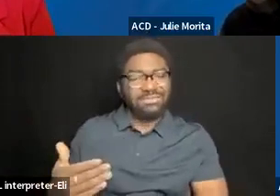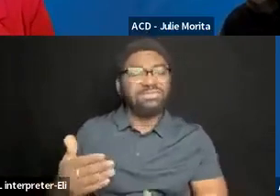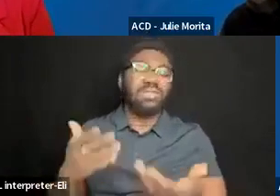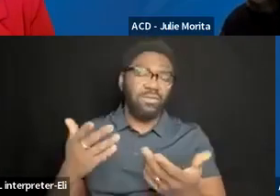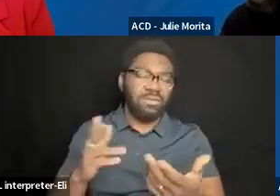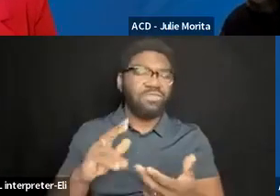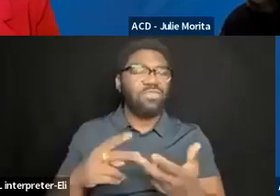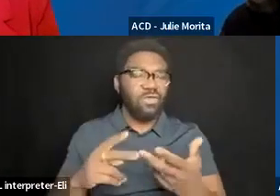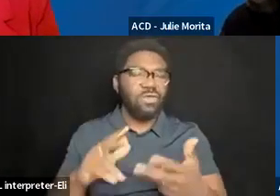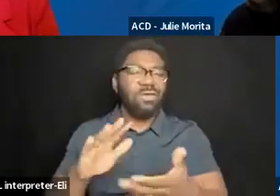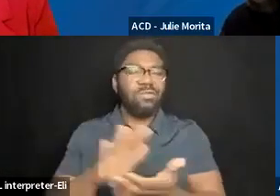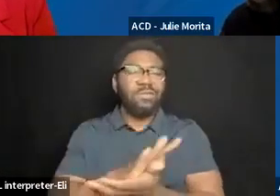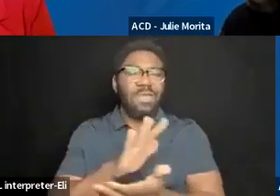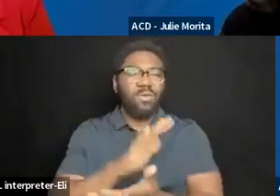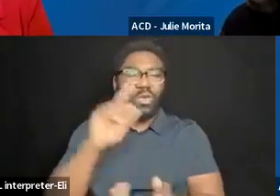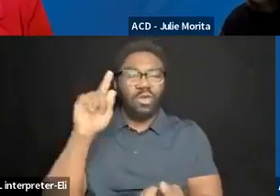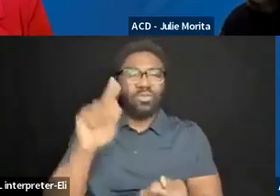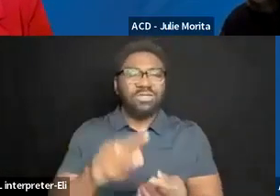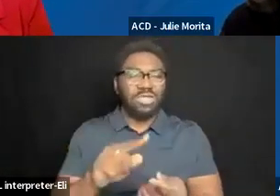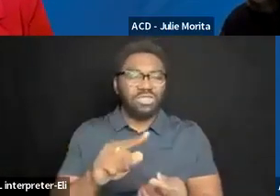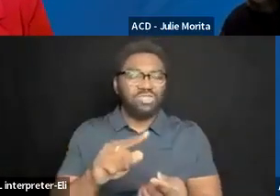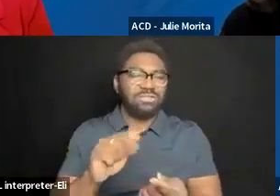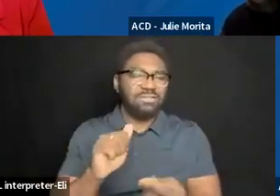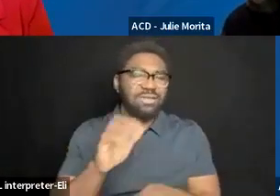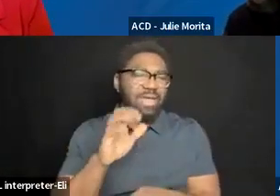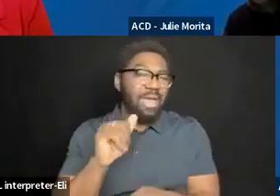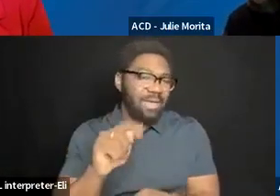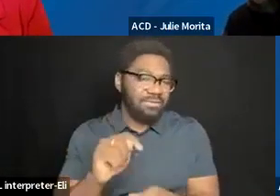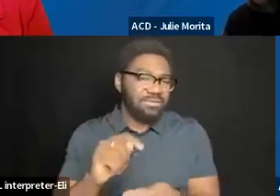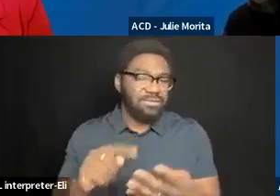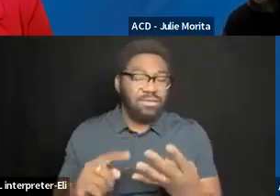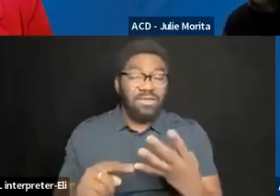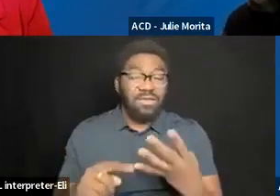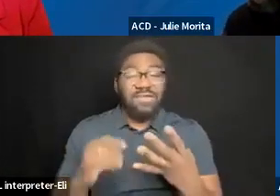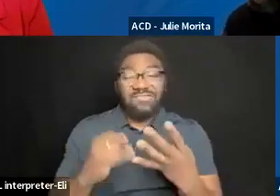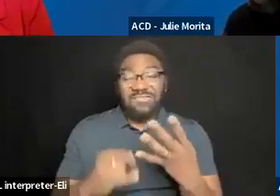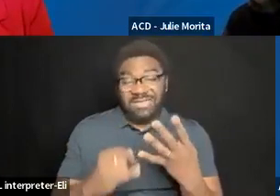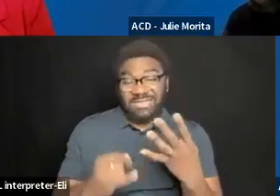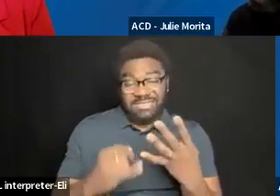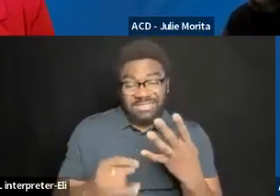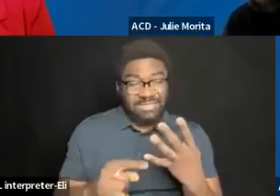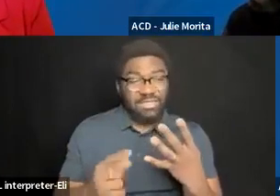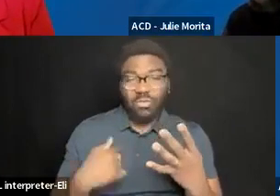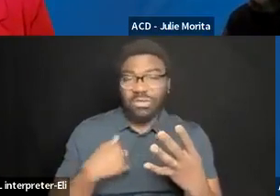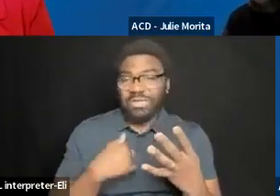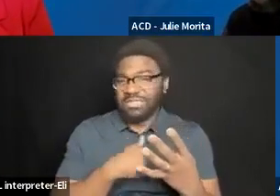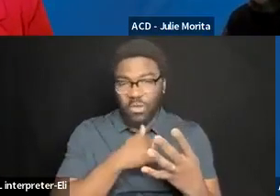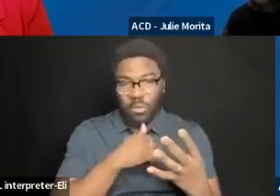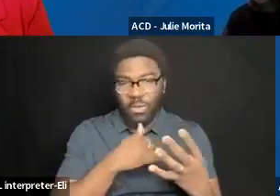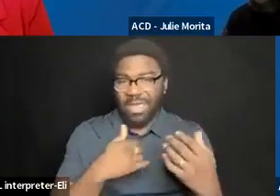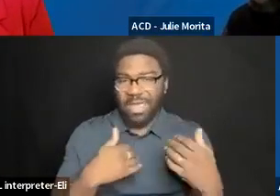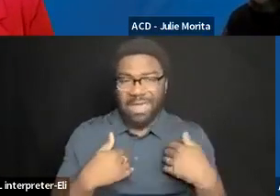Finally, and another one that I think is really critically important, is we don't have capacity in this country for vaccines for adults.